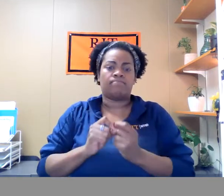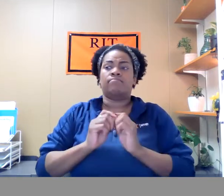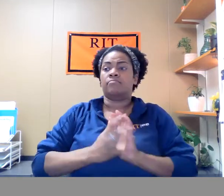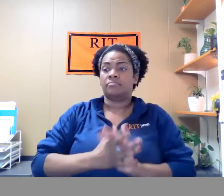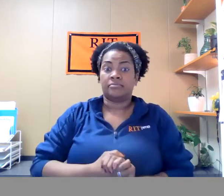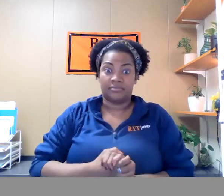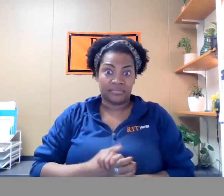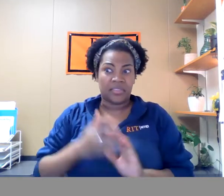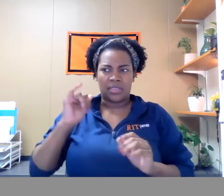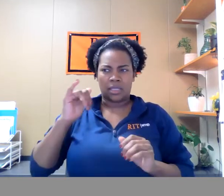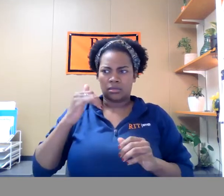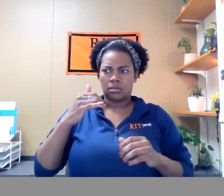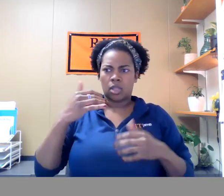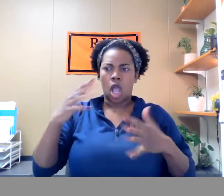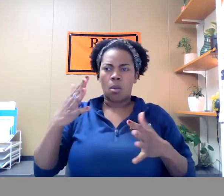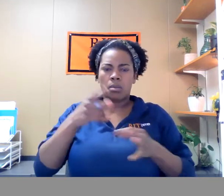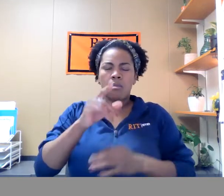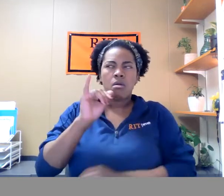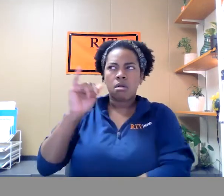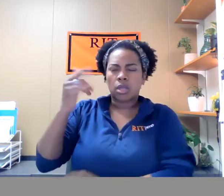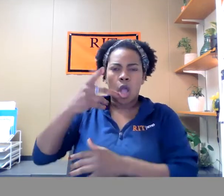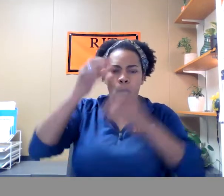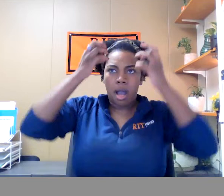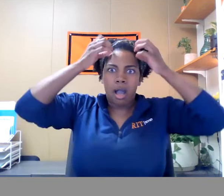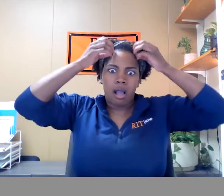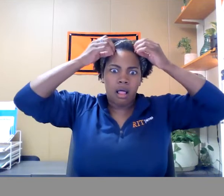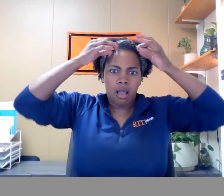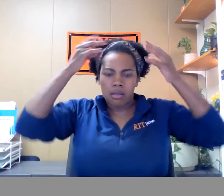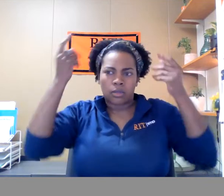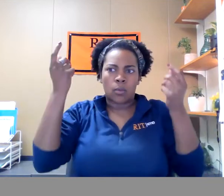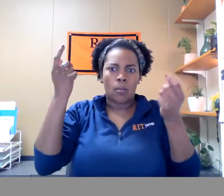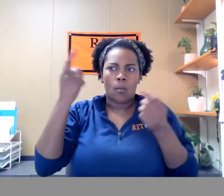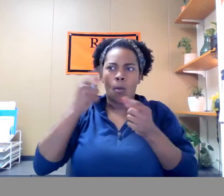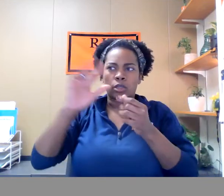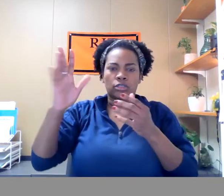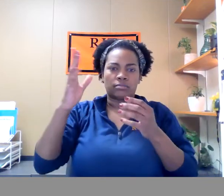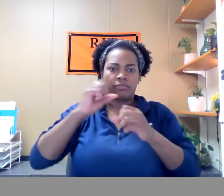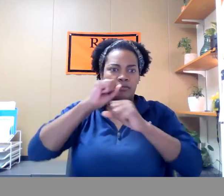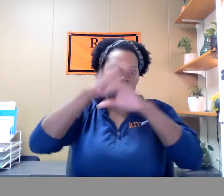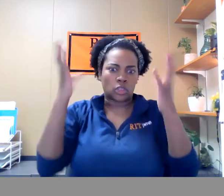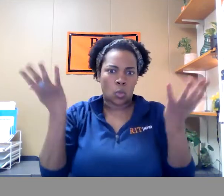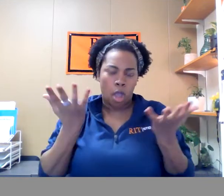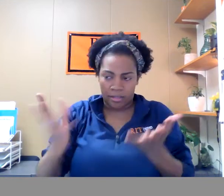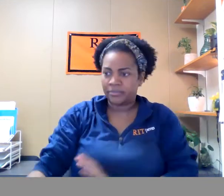into their buying products, so that way, they are emphasizing those specifics.